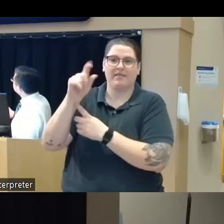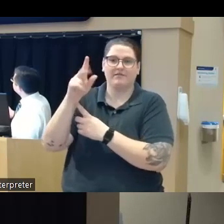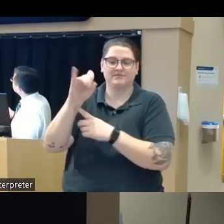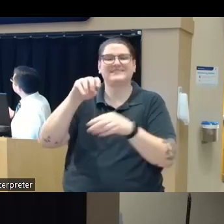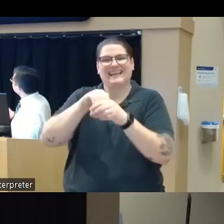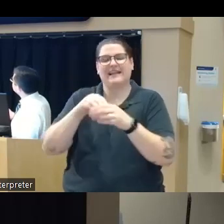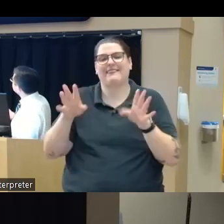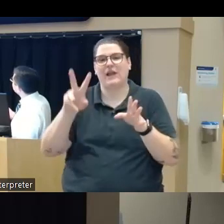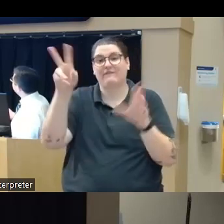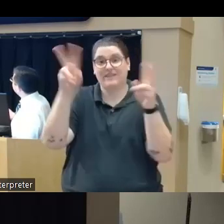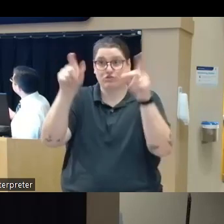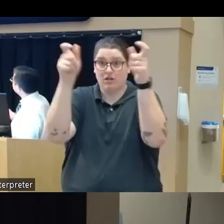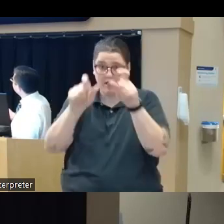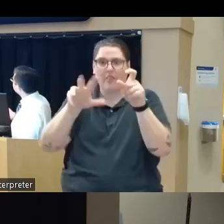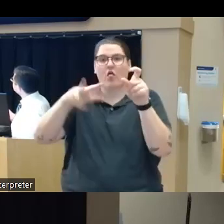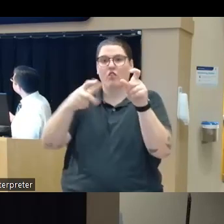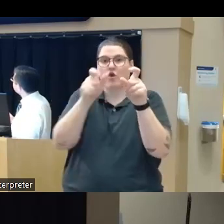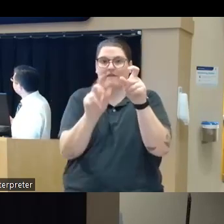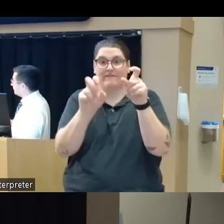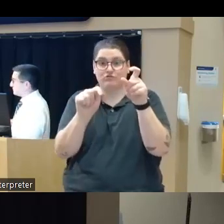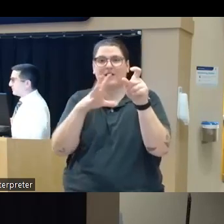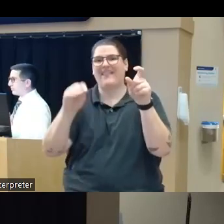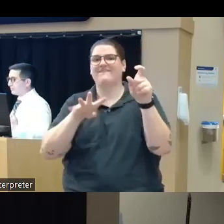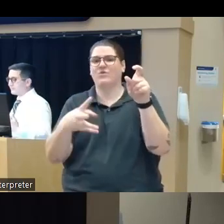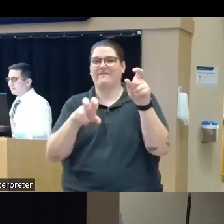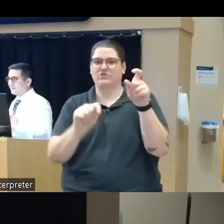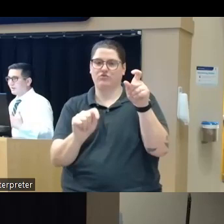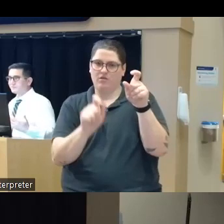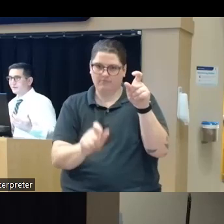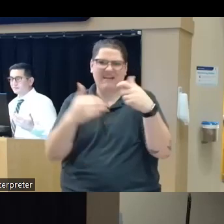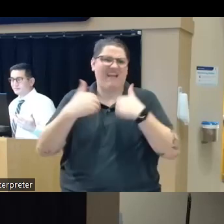ventricles the third ventricle and in the fourth ventricle it's been there a long time it helps us